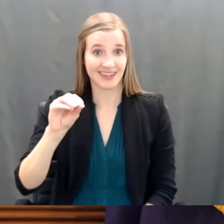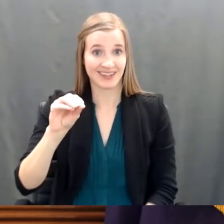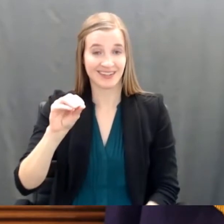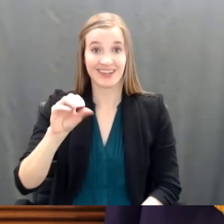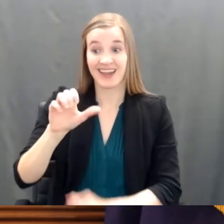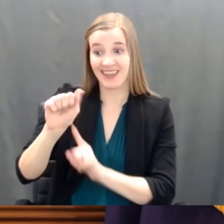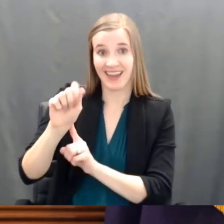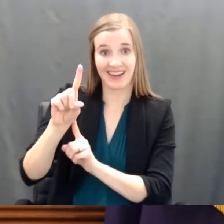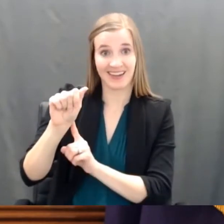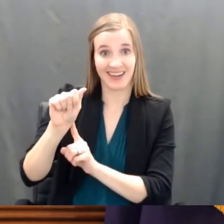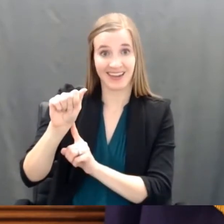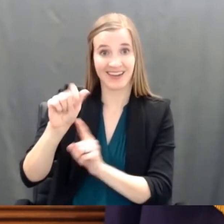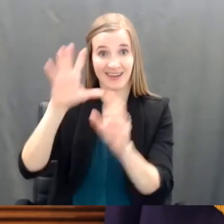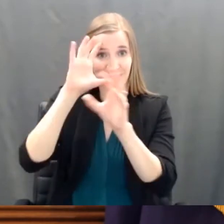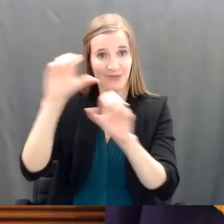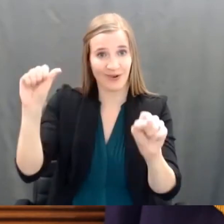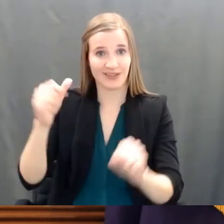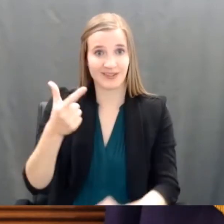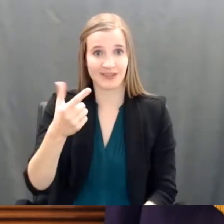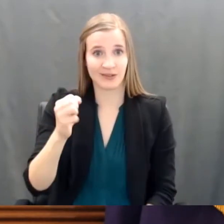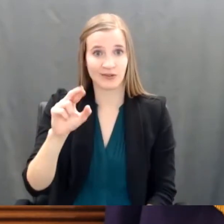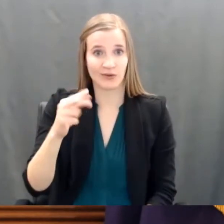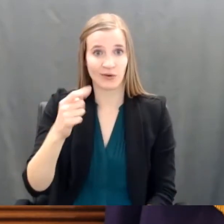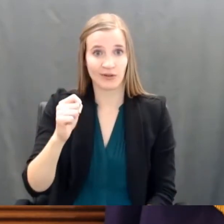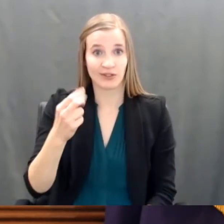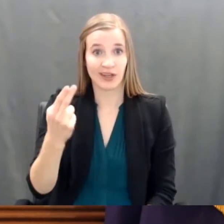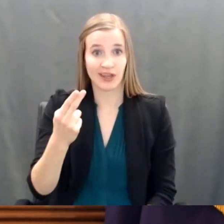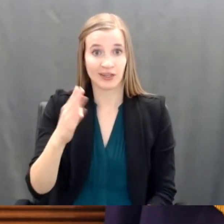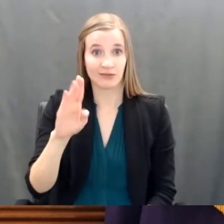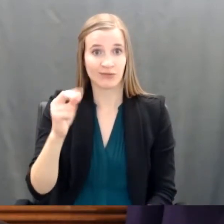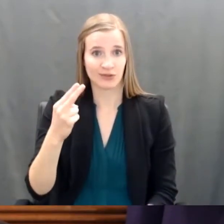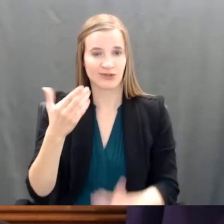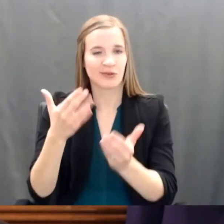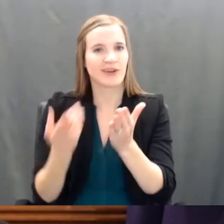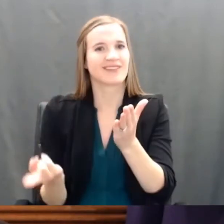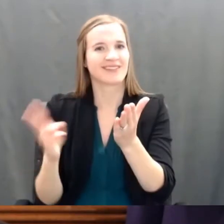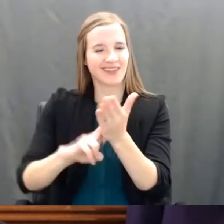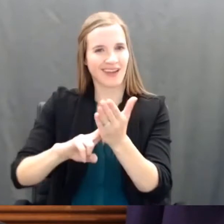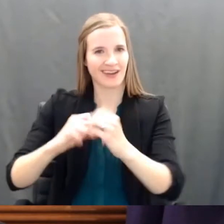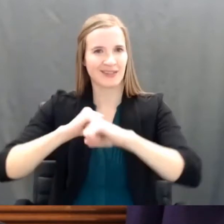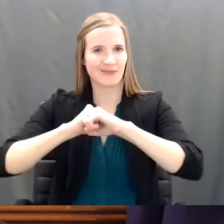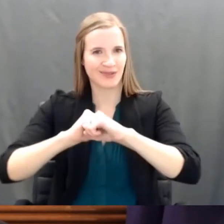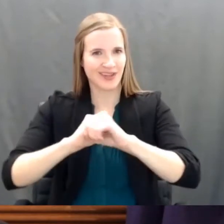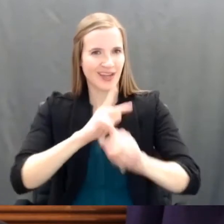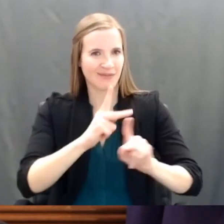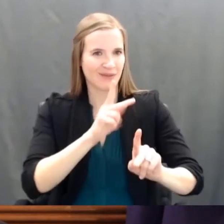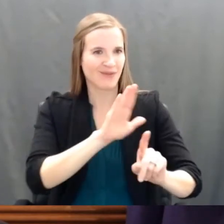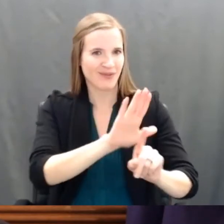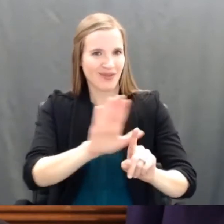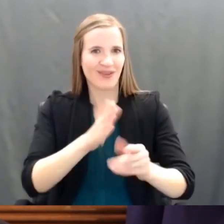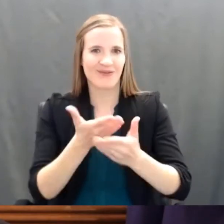Act to ensure the civil rights of people with disabilities. And whereas, it is the purpose of